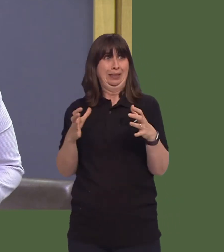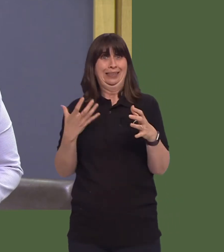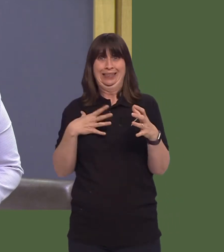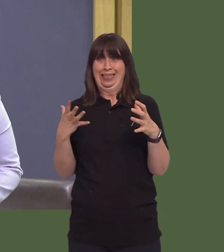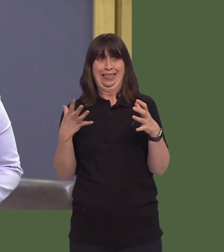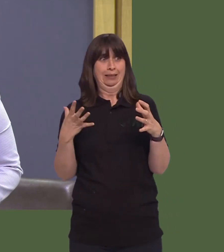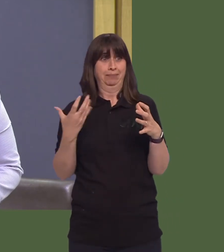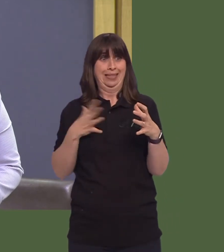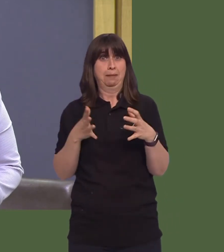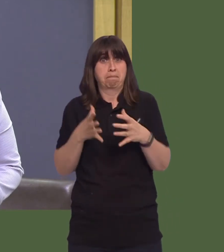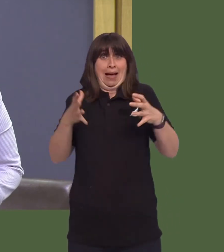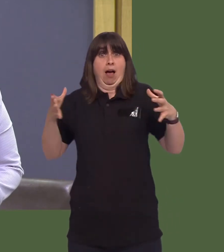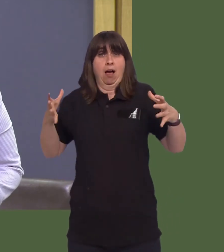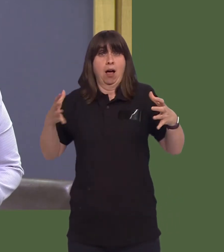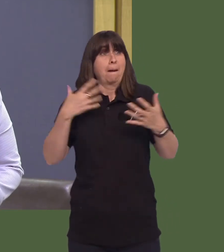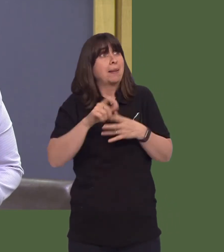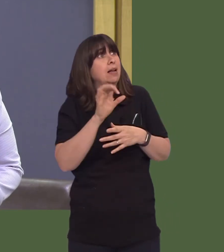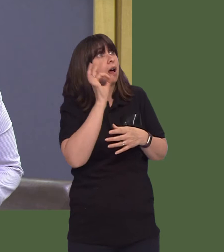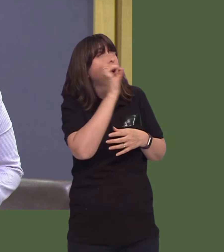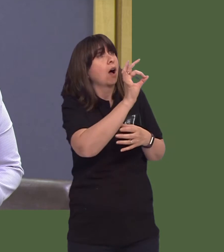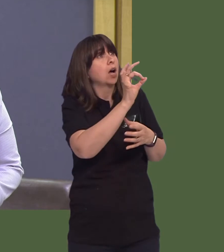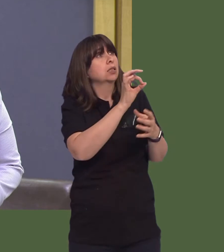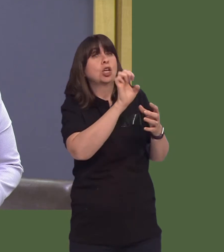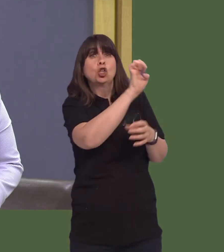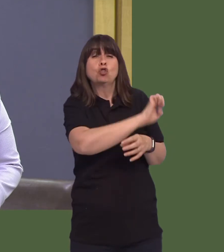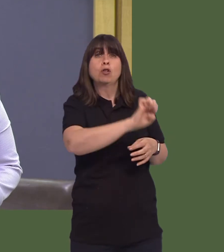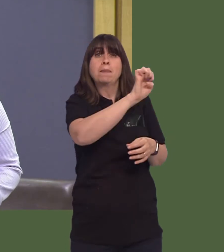They've applied for funding from the European maritime and fisheries fund, but have been